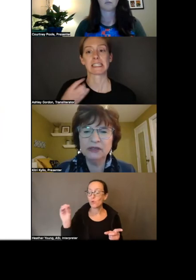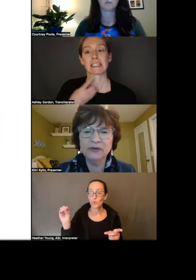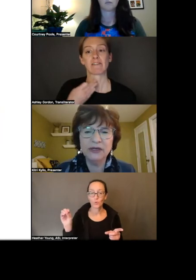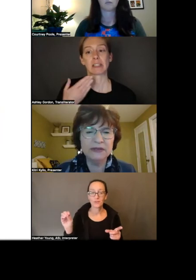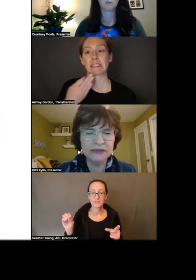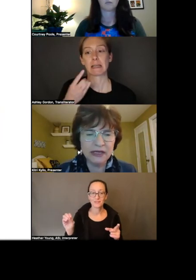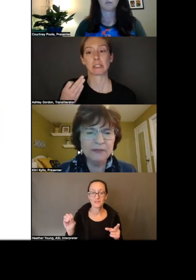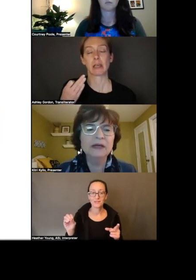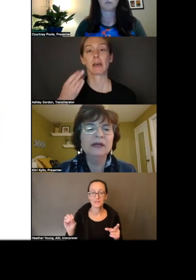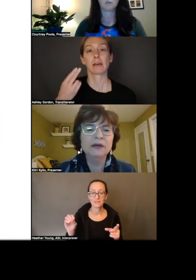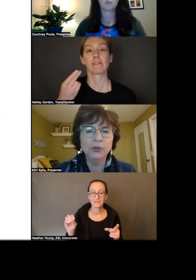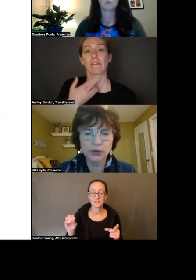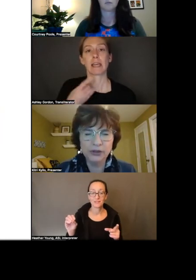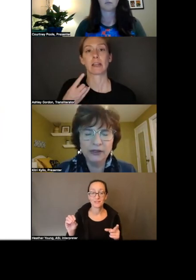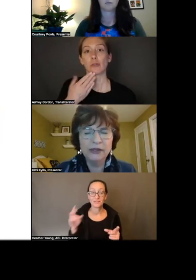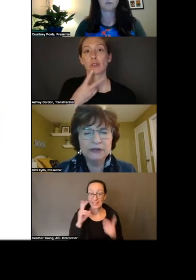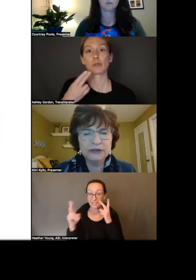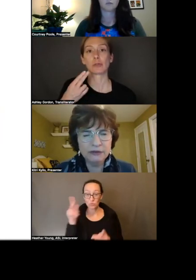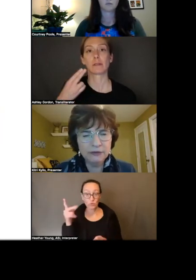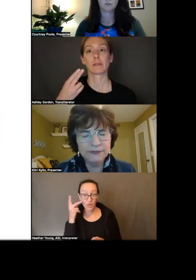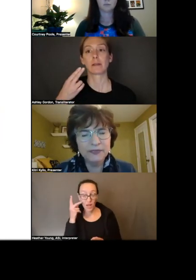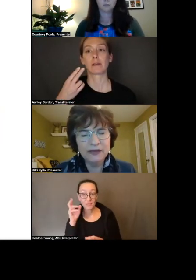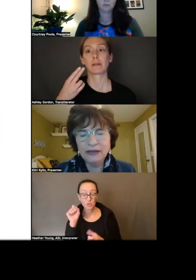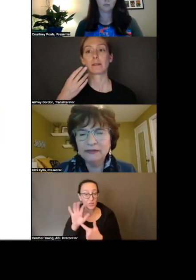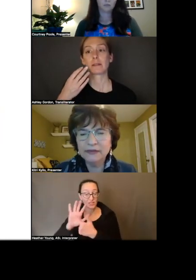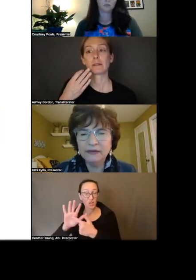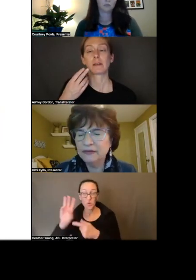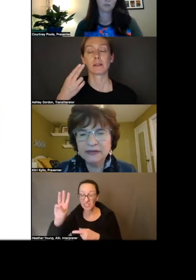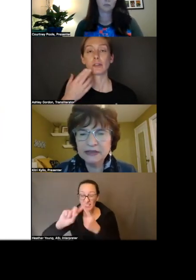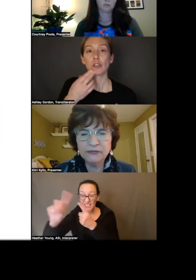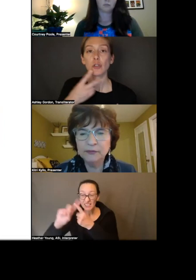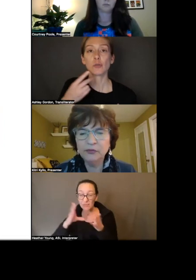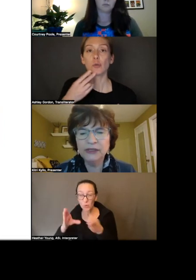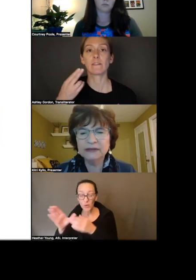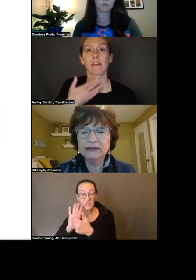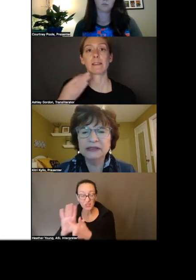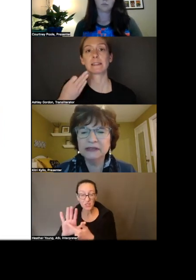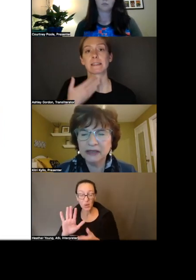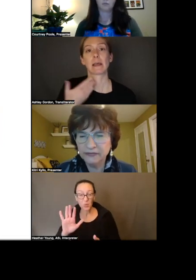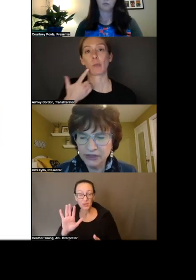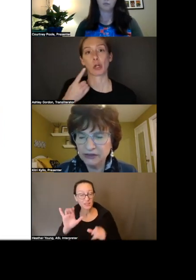to convey the same word. So, six different movements is not efficient